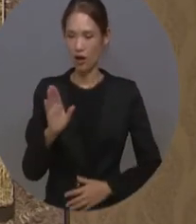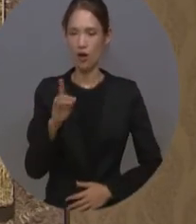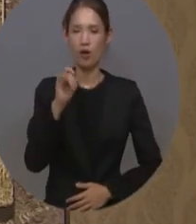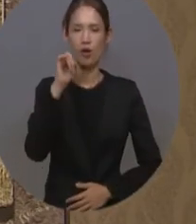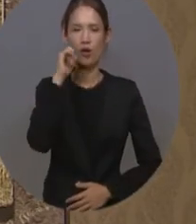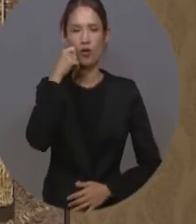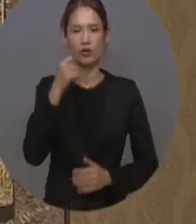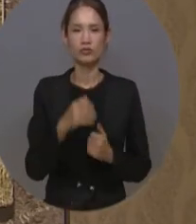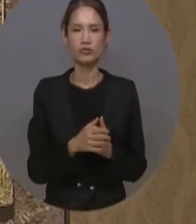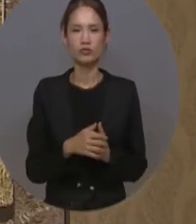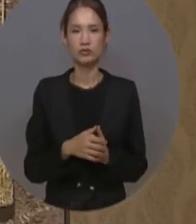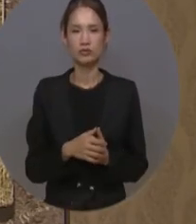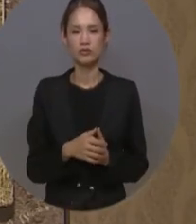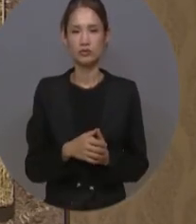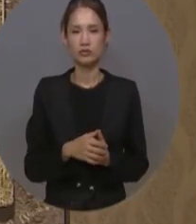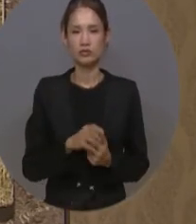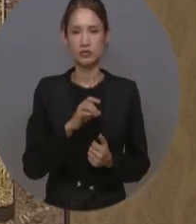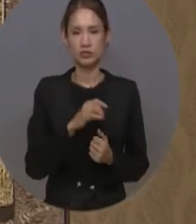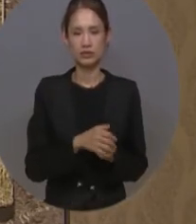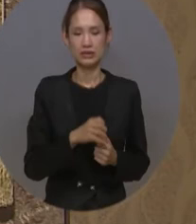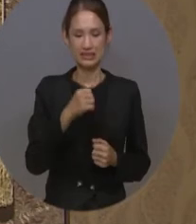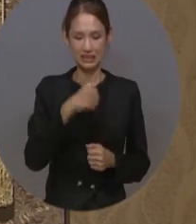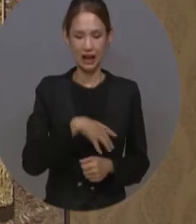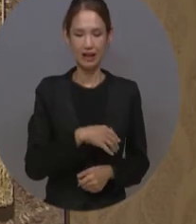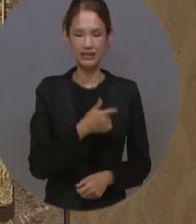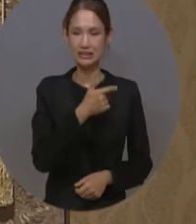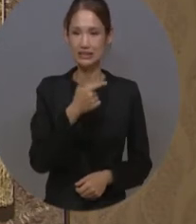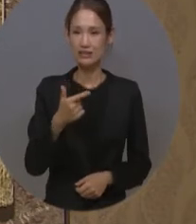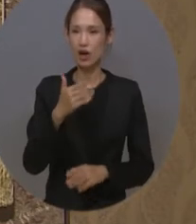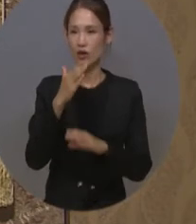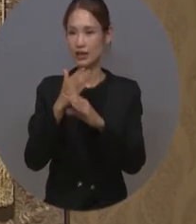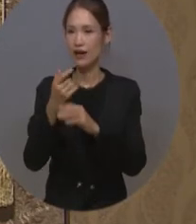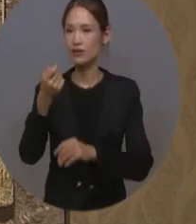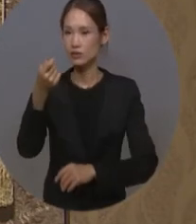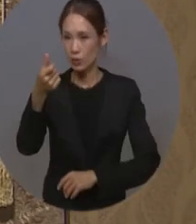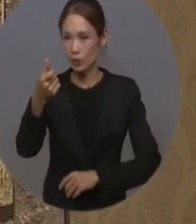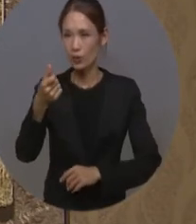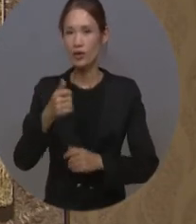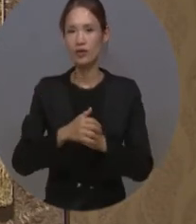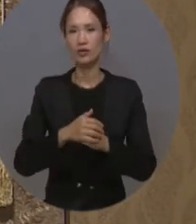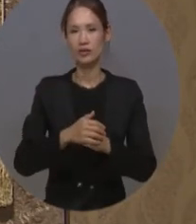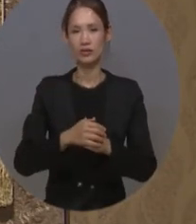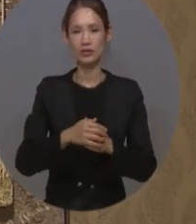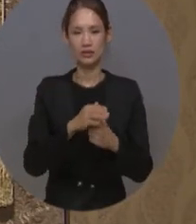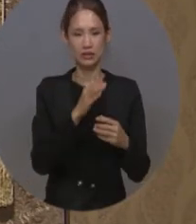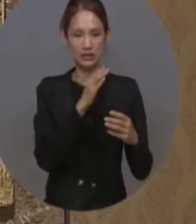So, it's hard to find a pillow that fits me well